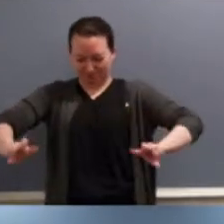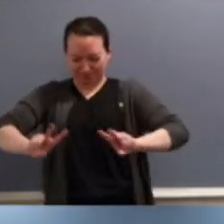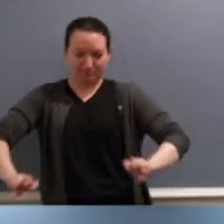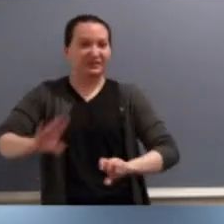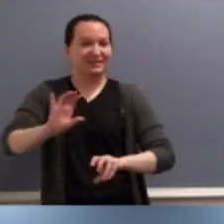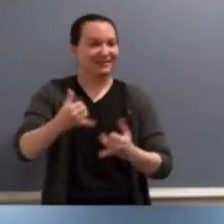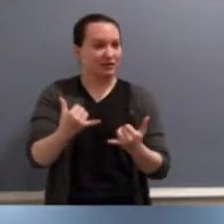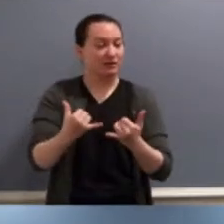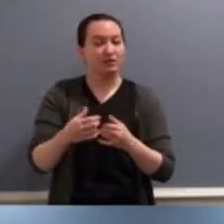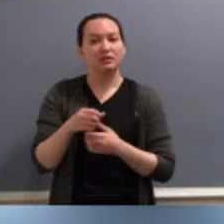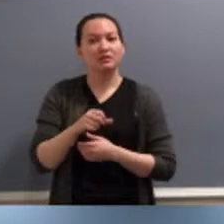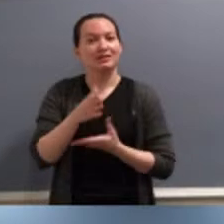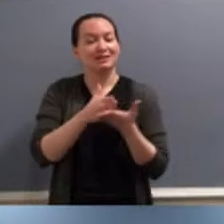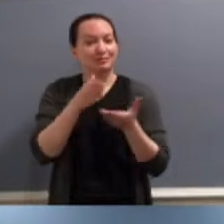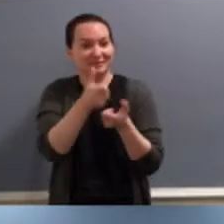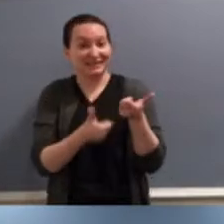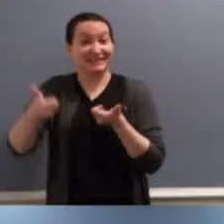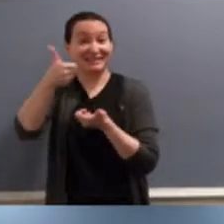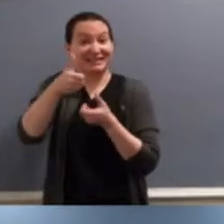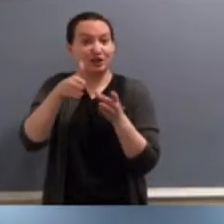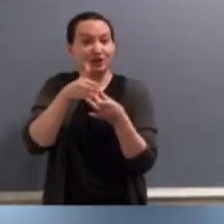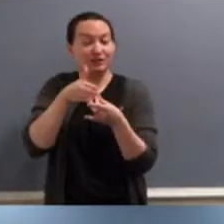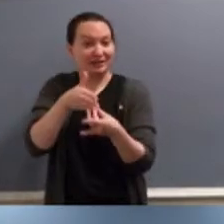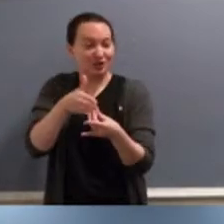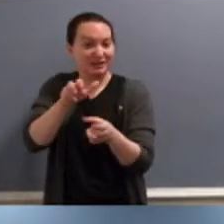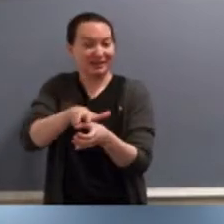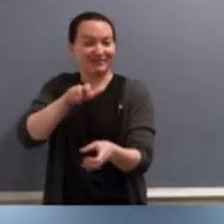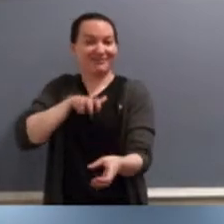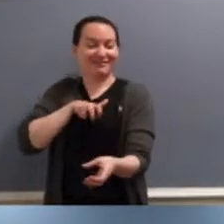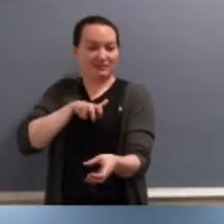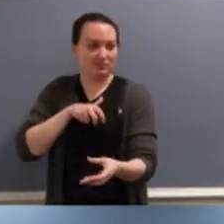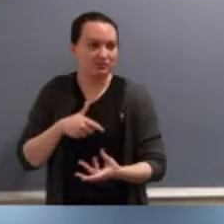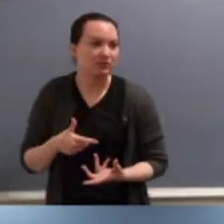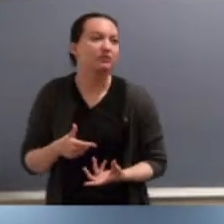had some senior leadership in that department leave as well so we want to make sure that we